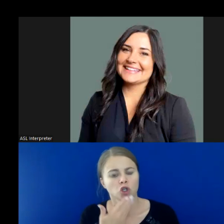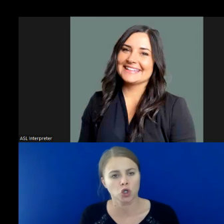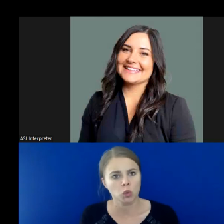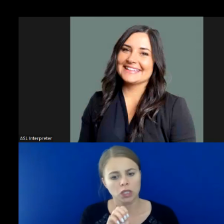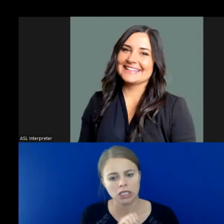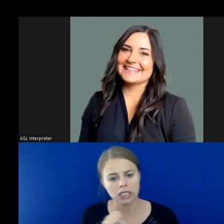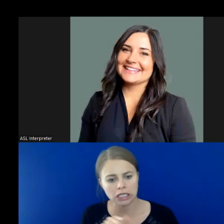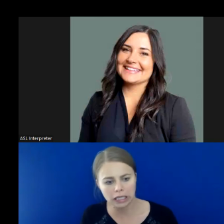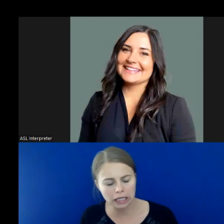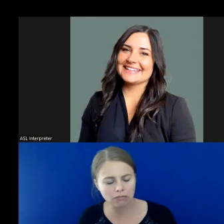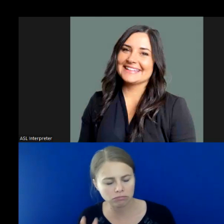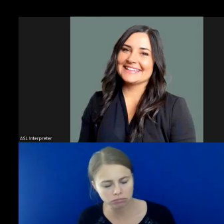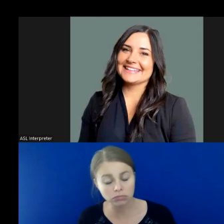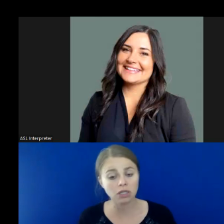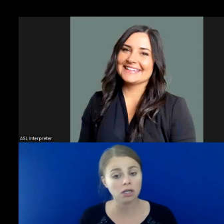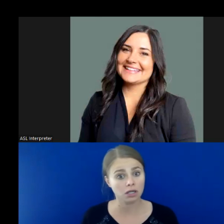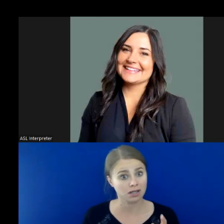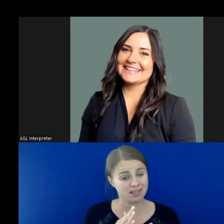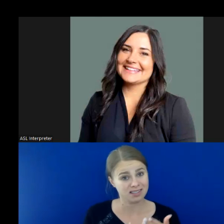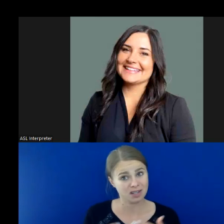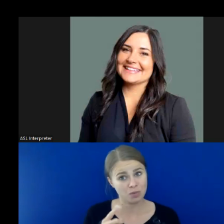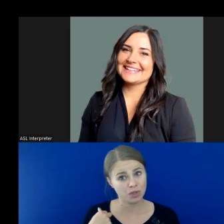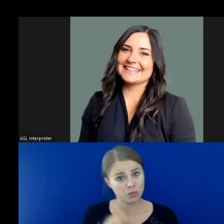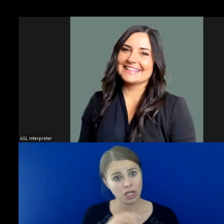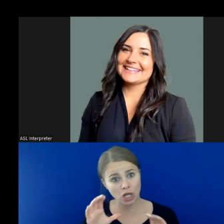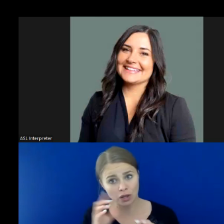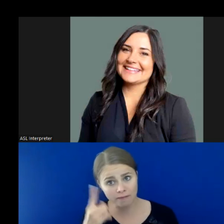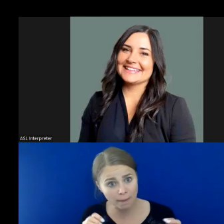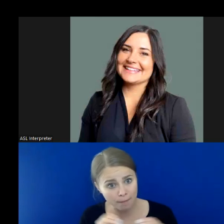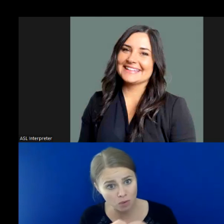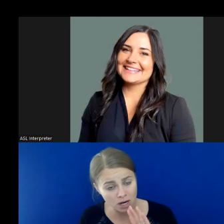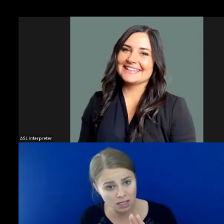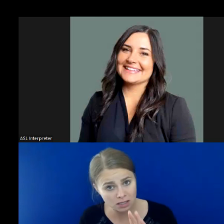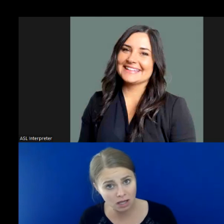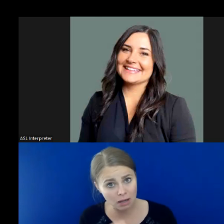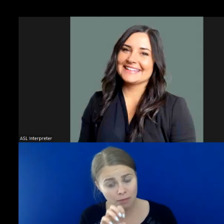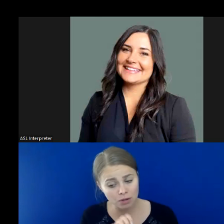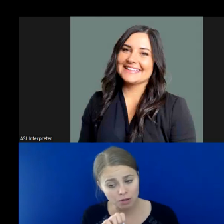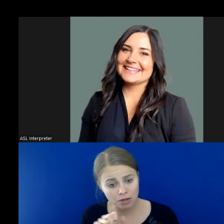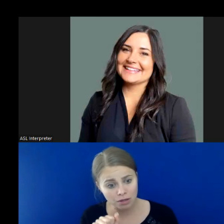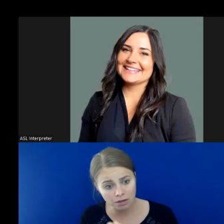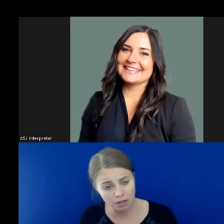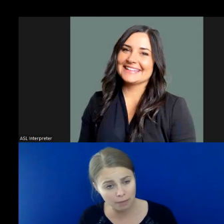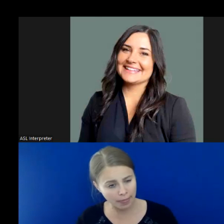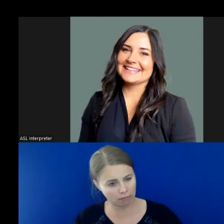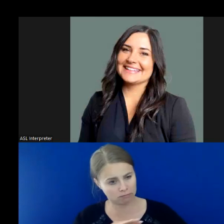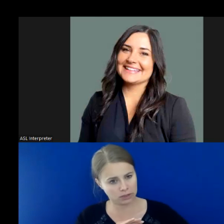Is there somewhere where we can look for more examples of EEAAPs that meet these standards to sort of get ideas?